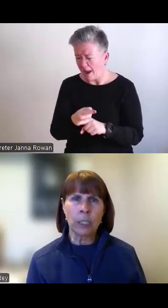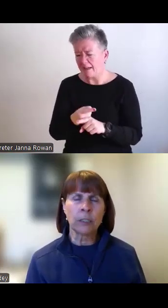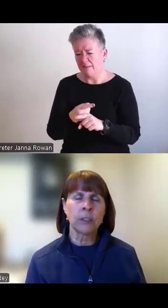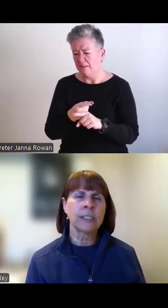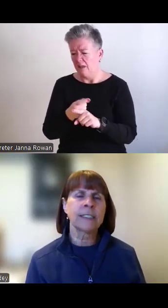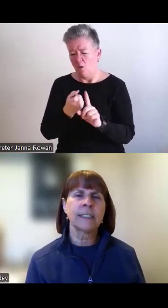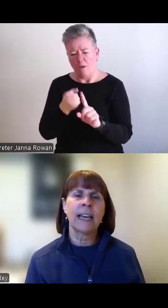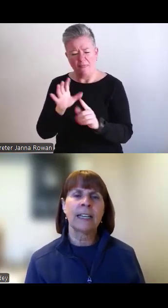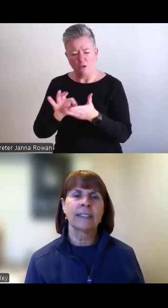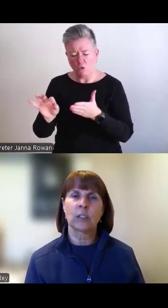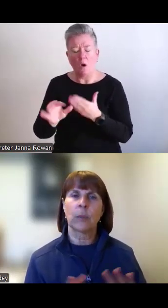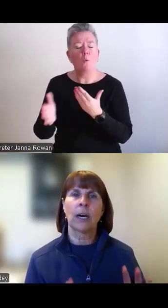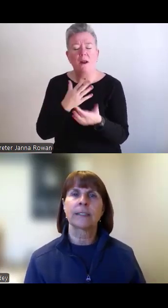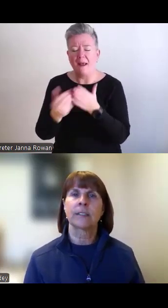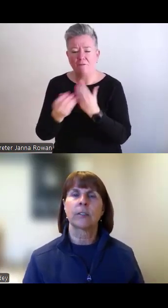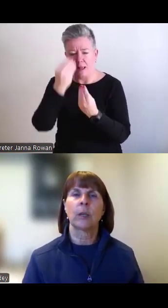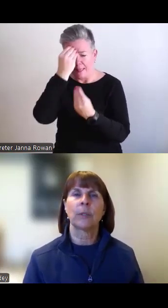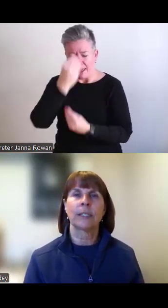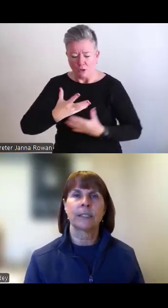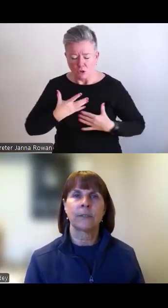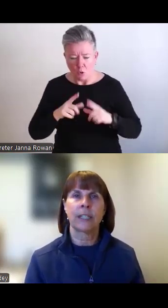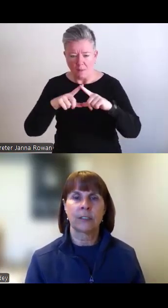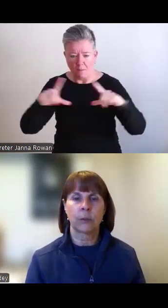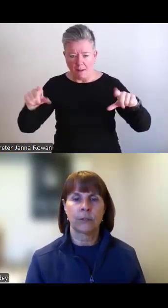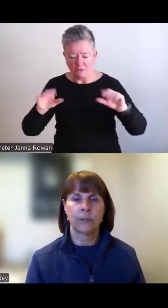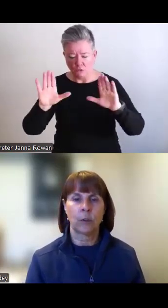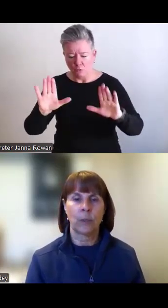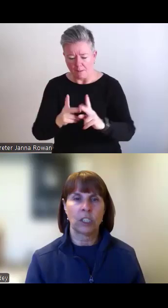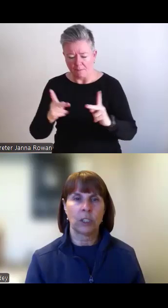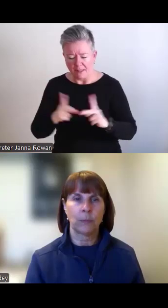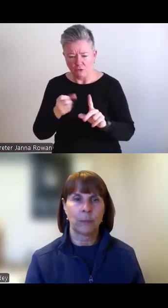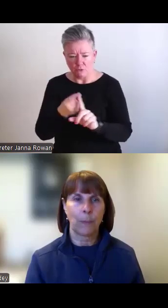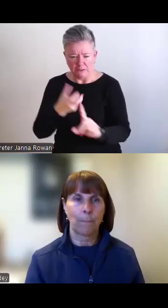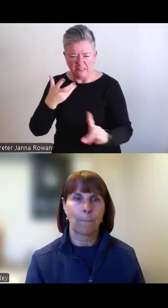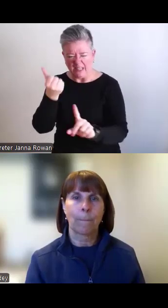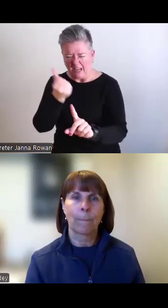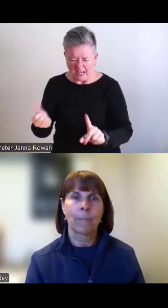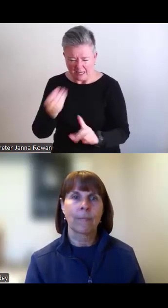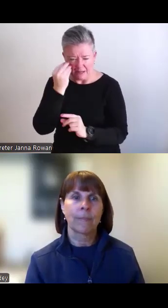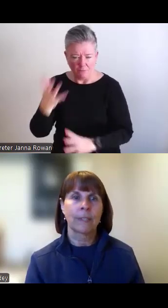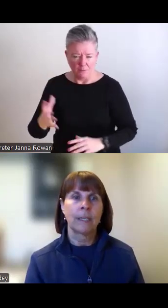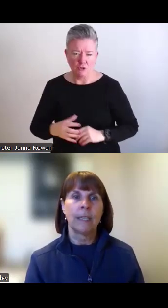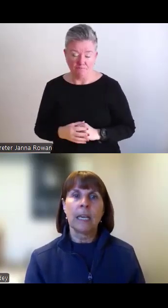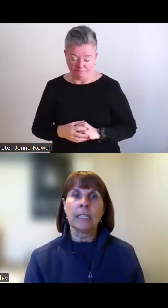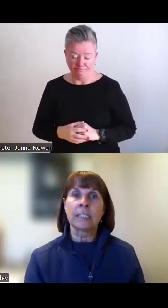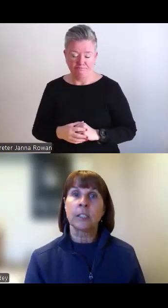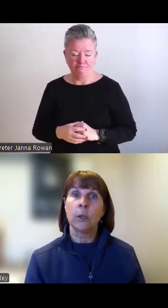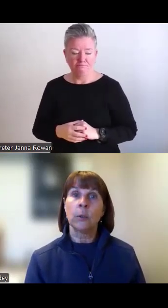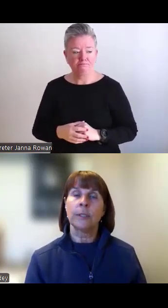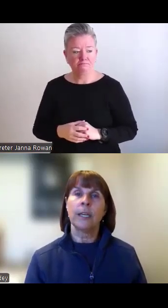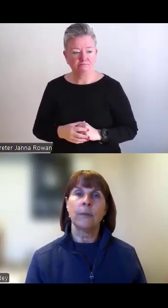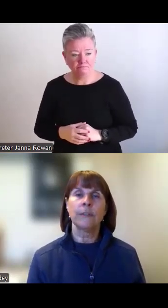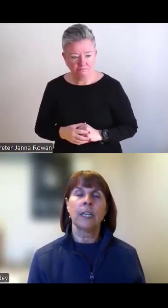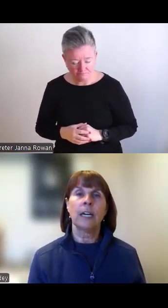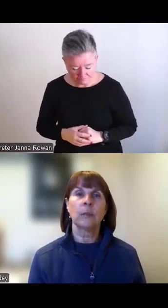you want to alert us to that, this box is a great place for that sort of information. So now we've